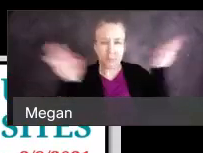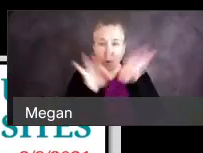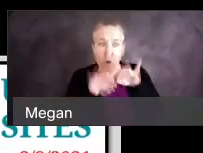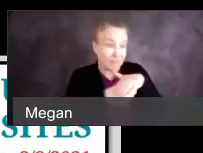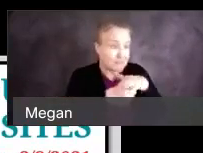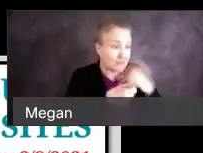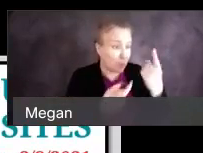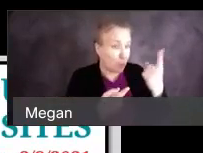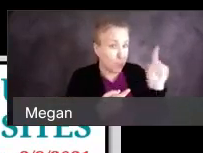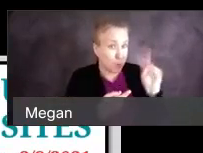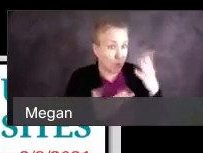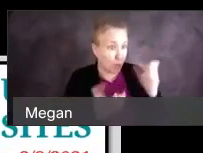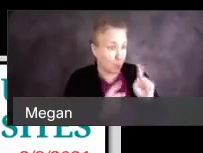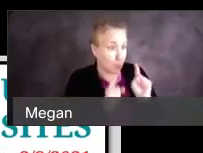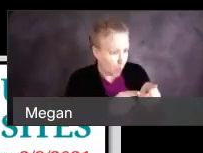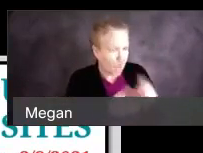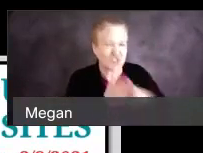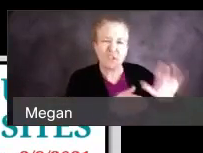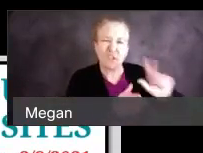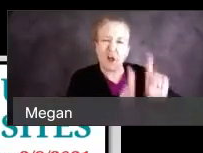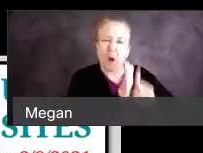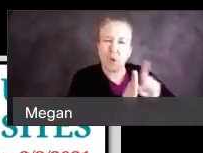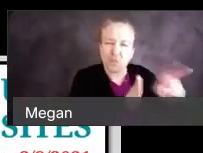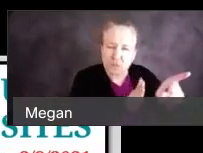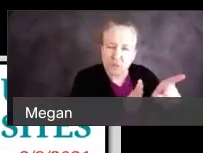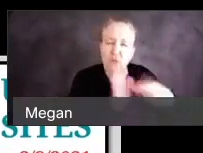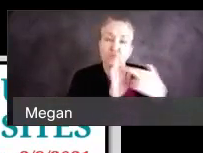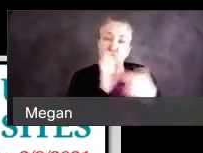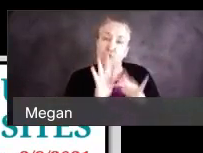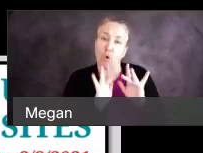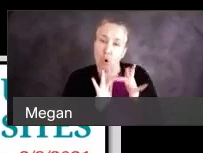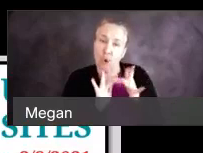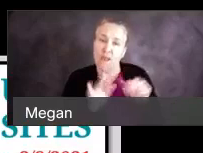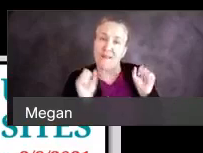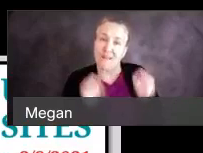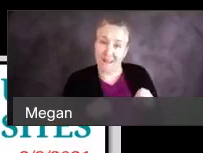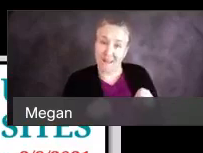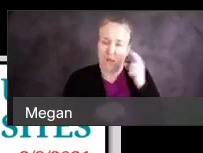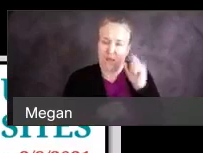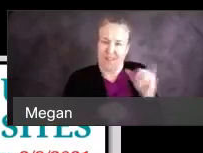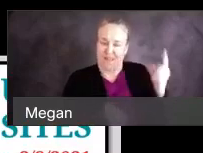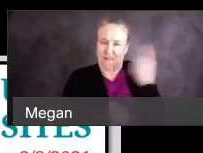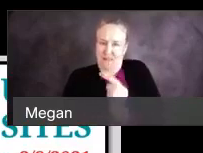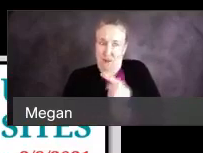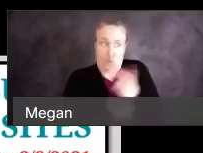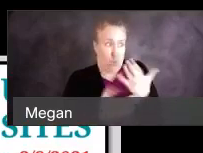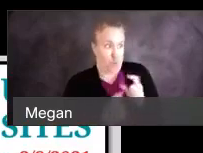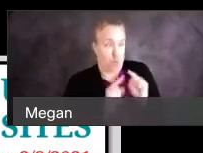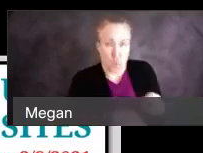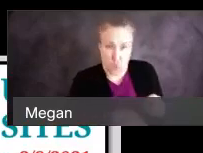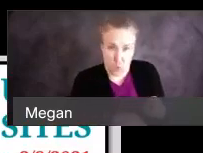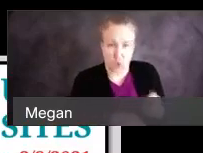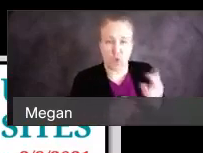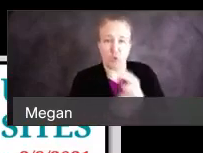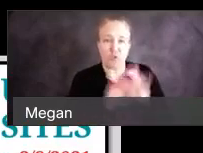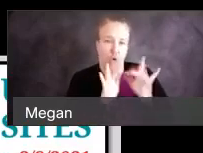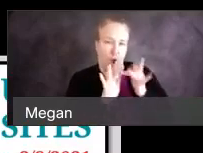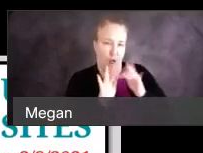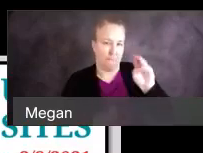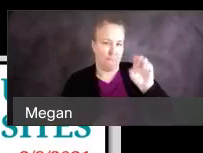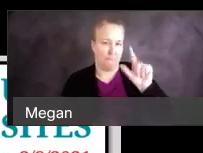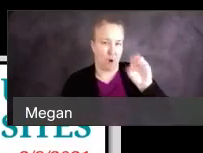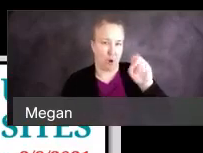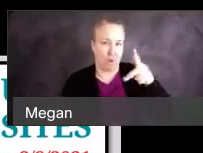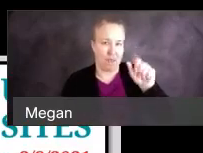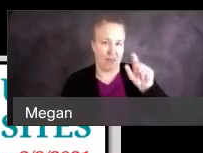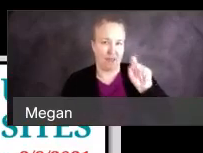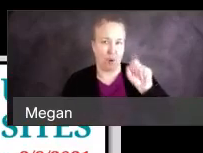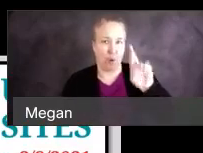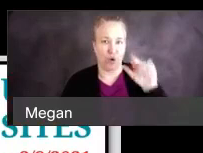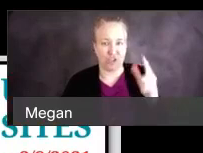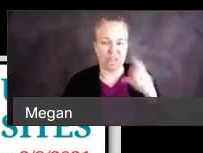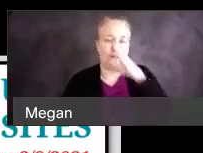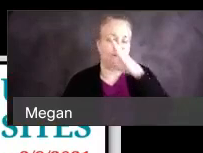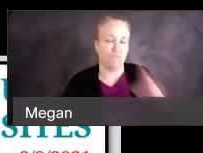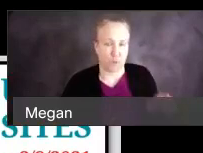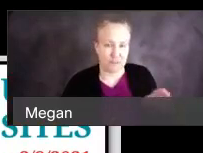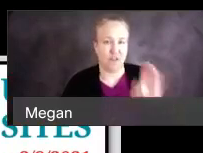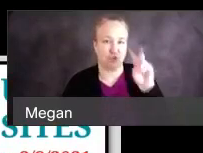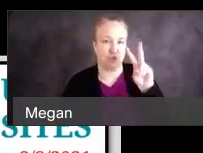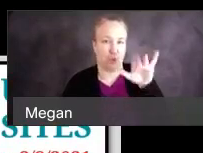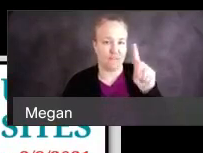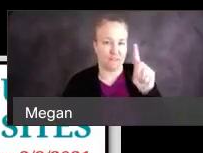You can register online for an appointment that day at any of our sites at www.montcopa.org/COVID-19